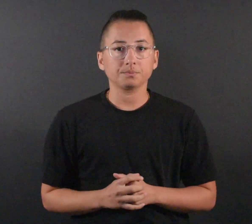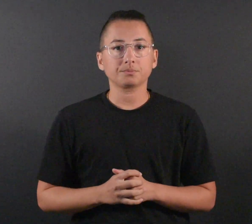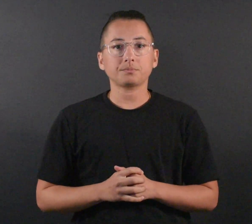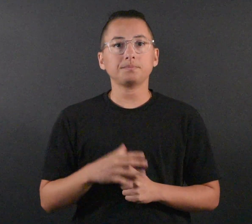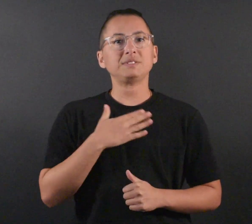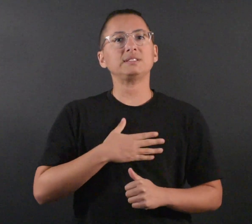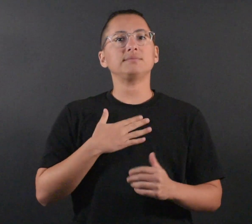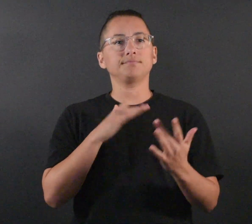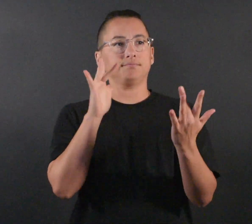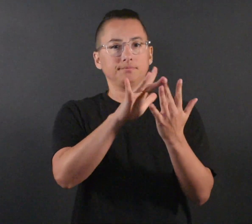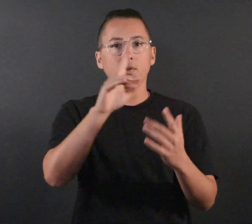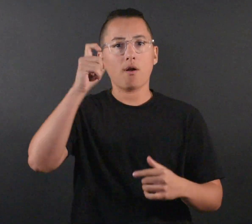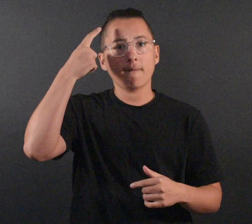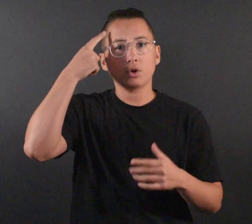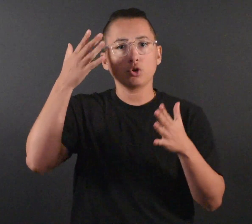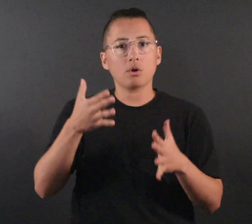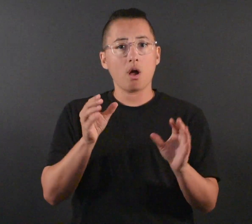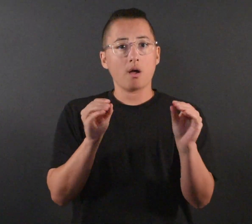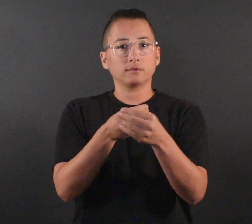Please contact the Governor’s Office with any questions.